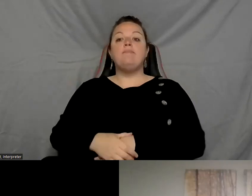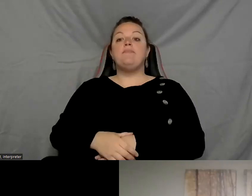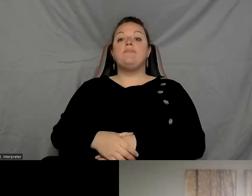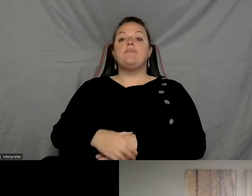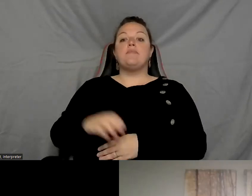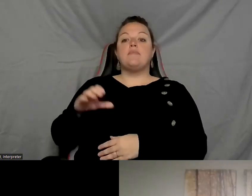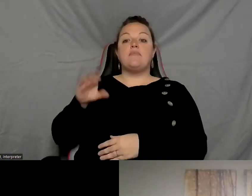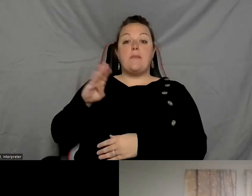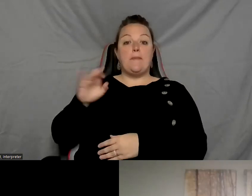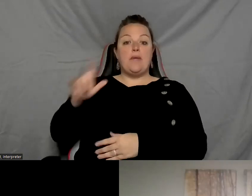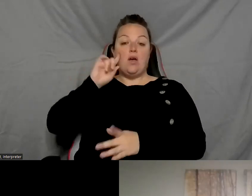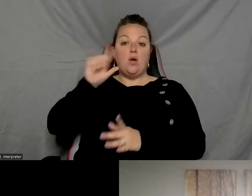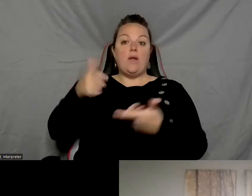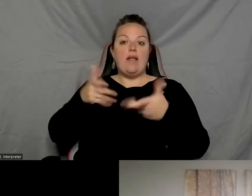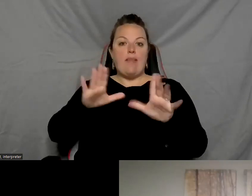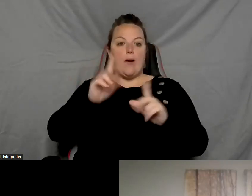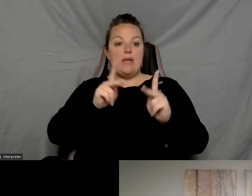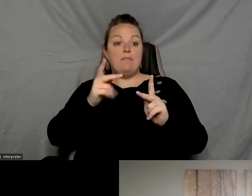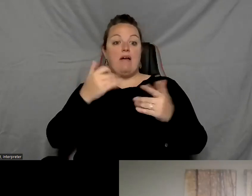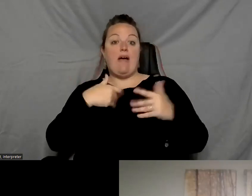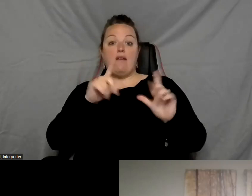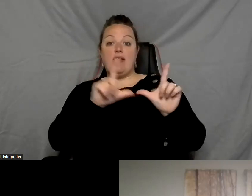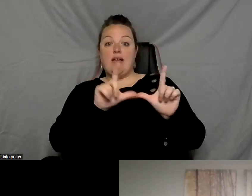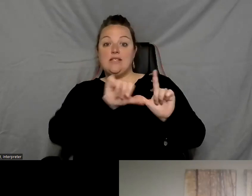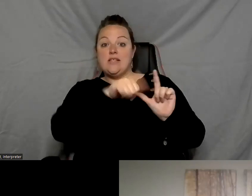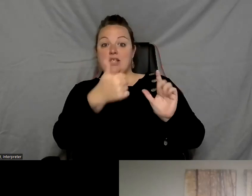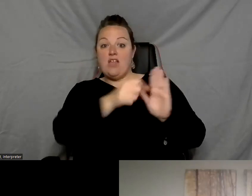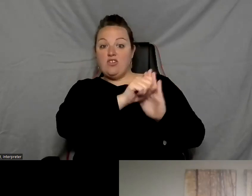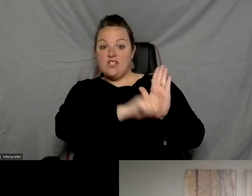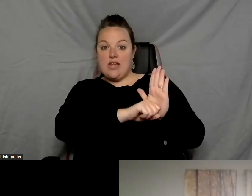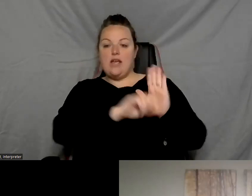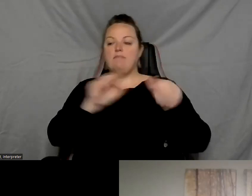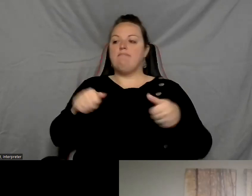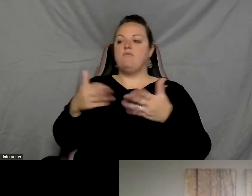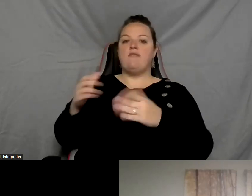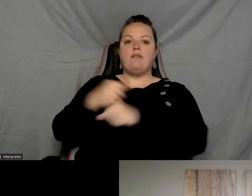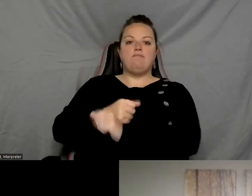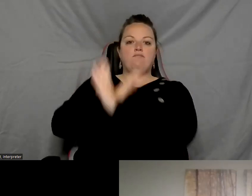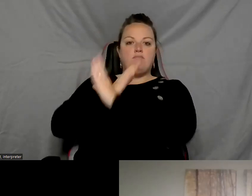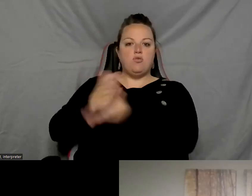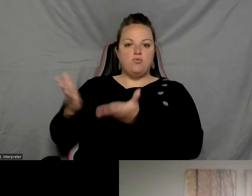OTs from other states to provide telehealth services for Vermont clients who have not